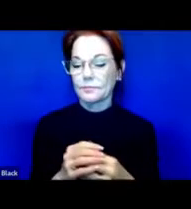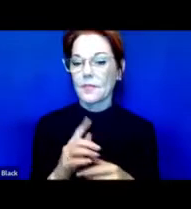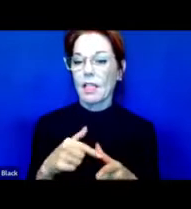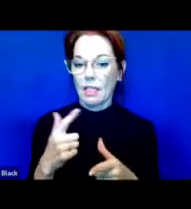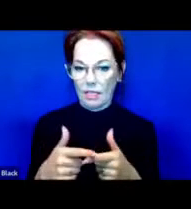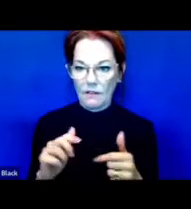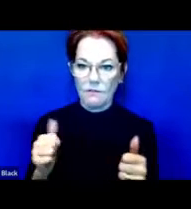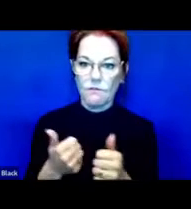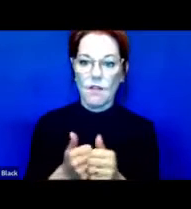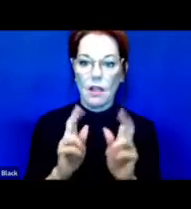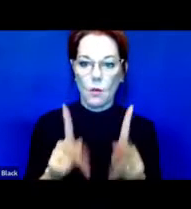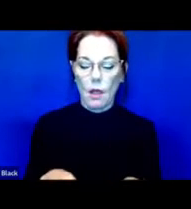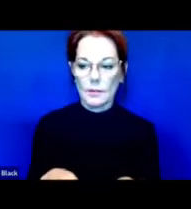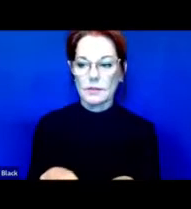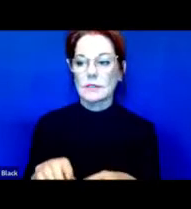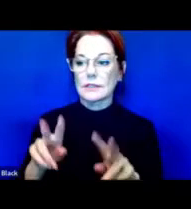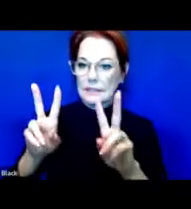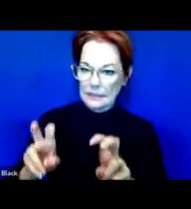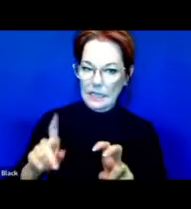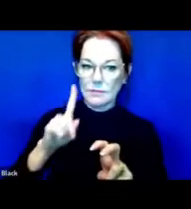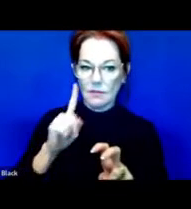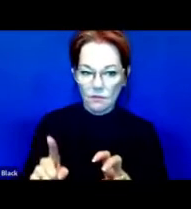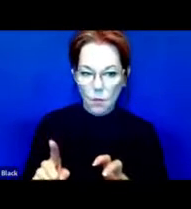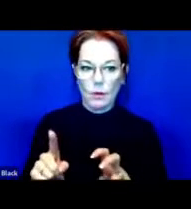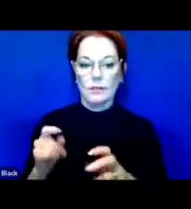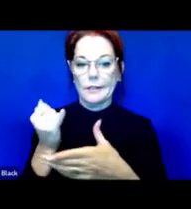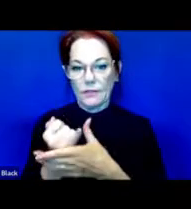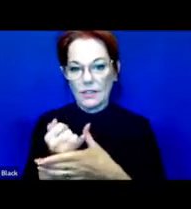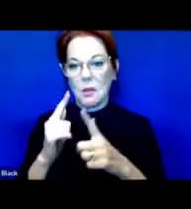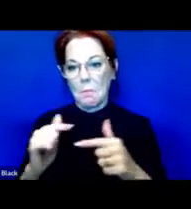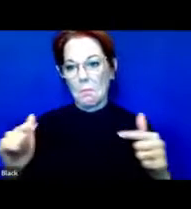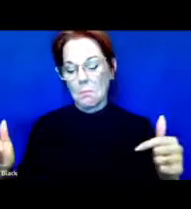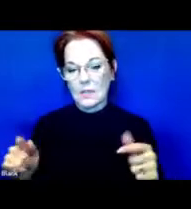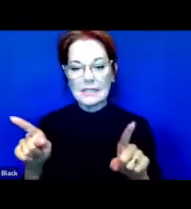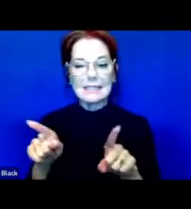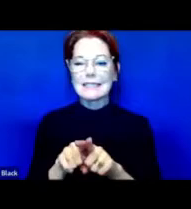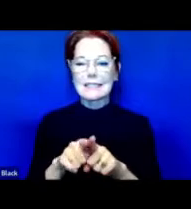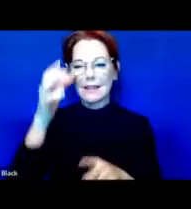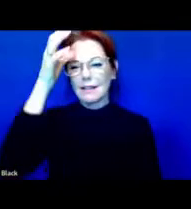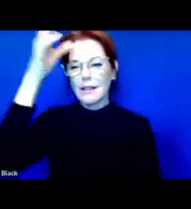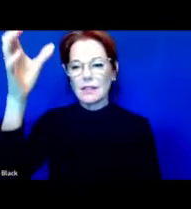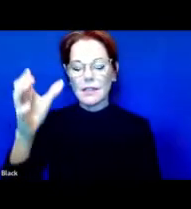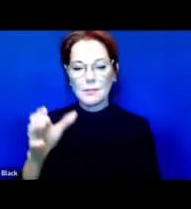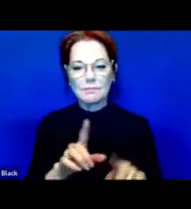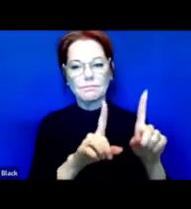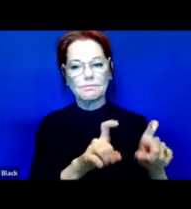assessment for symptoms and developing interventions, in the same way that we think about screening and assessment for